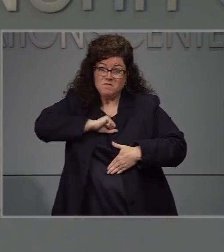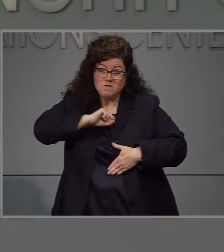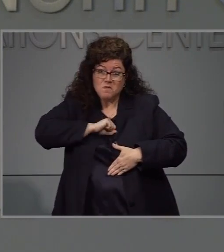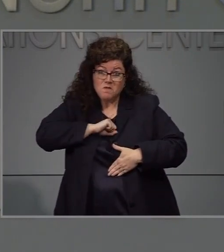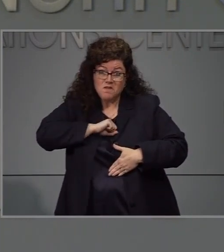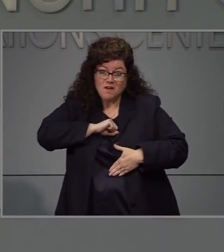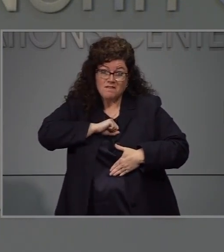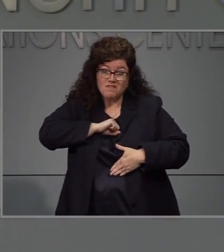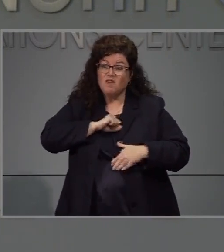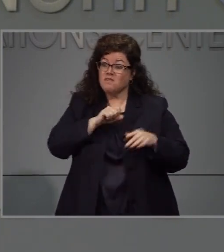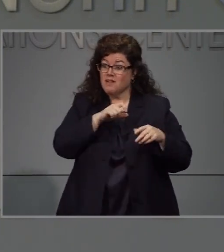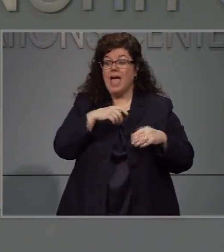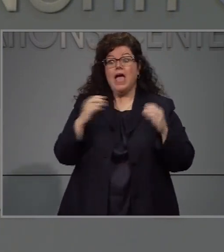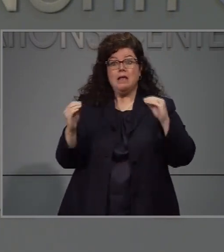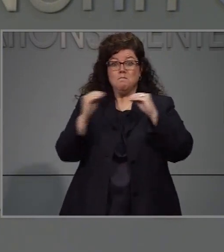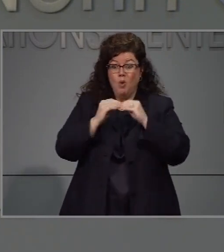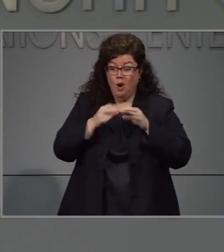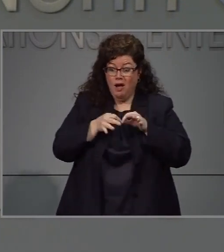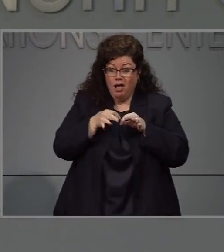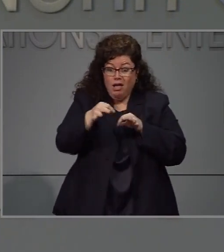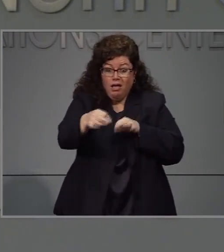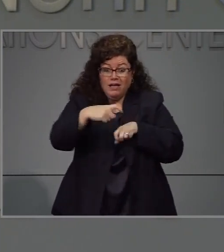UNDERSTAND ABOUT THE FACTORY OF MIRTH COVID-19 CASES THEY CAN